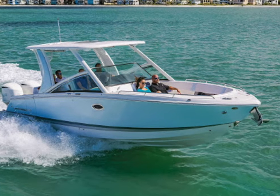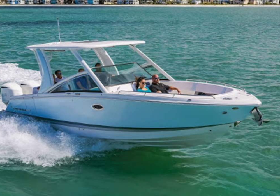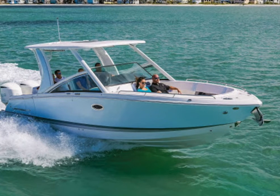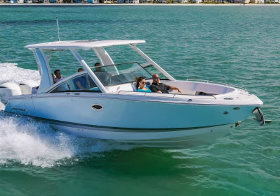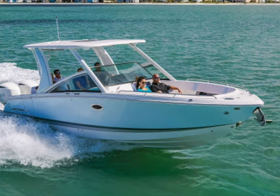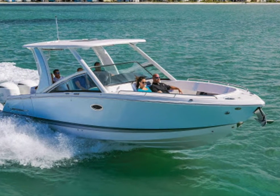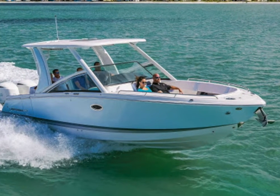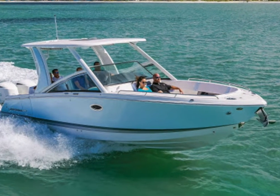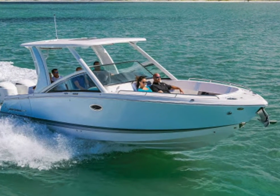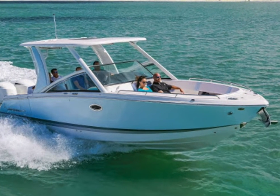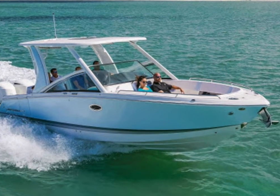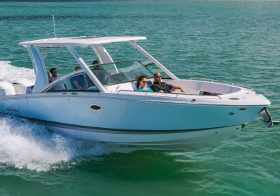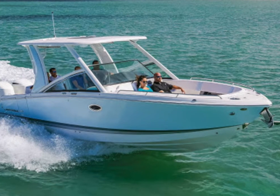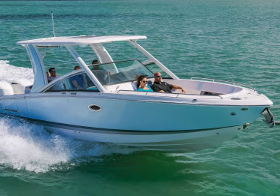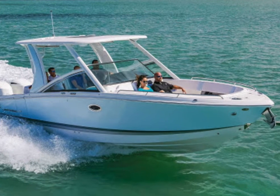Boat